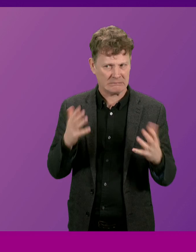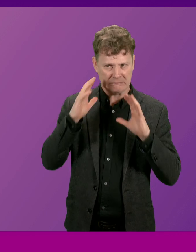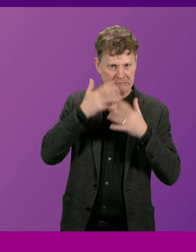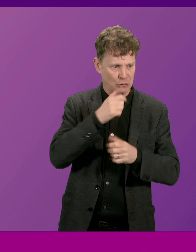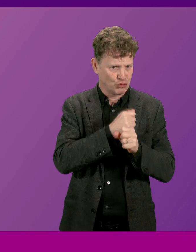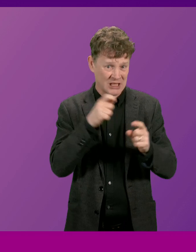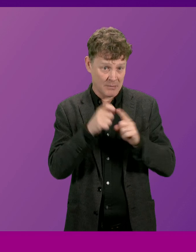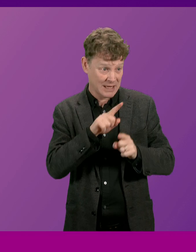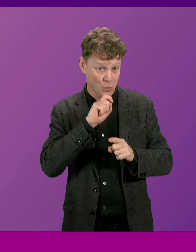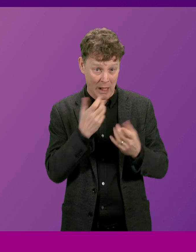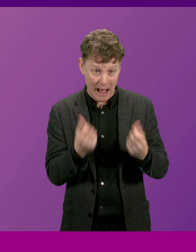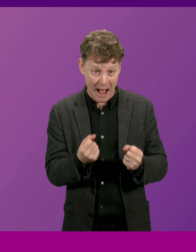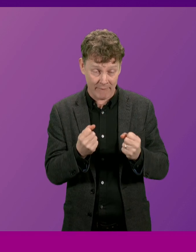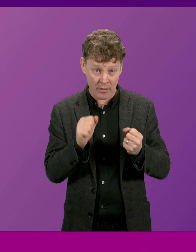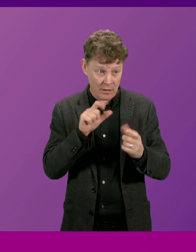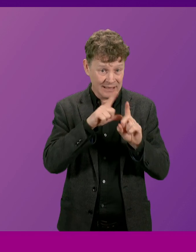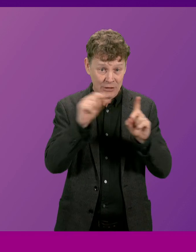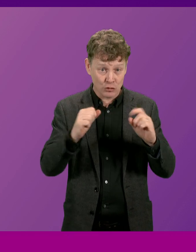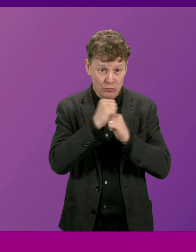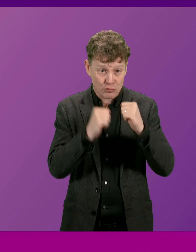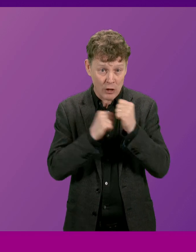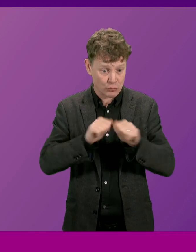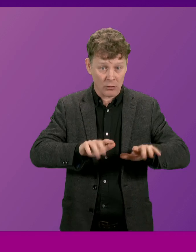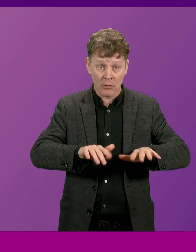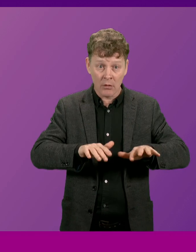without the digital infrastructure to maintain electronic health records.